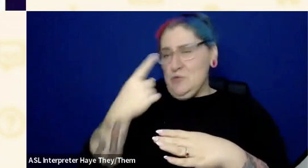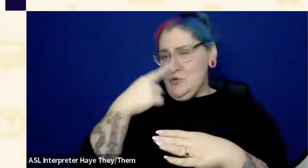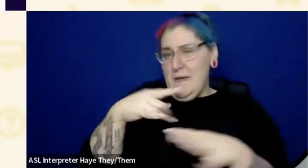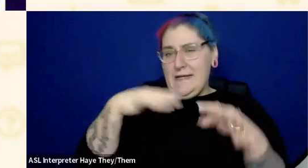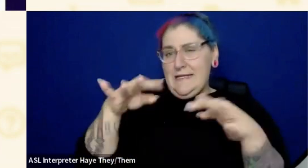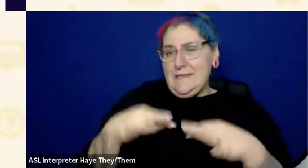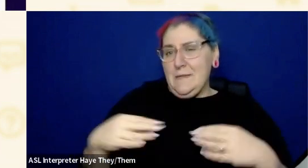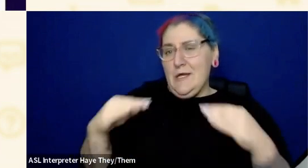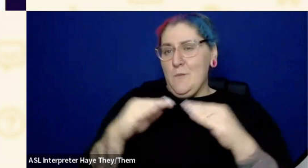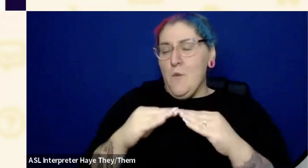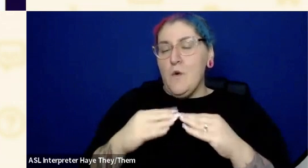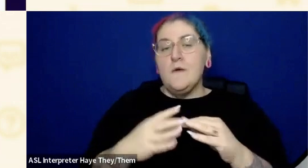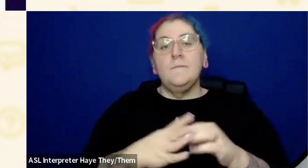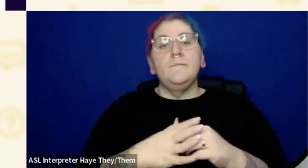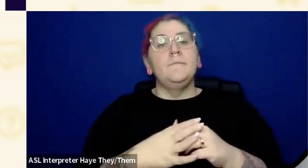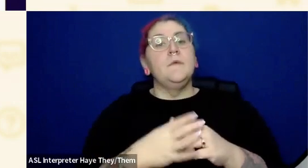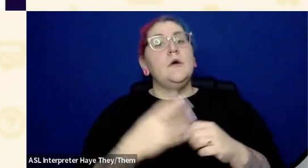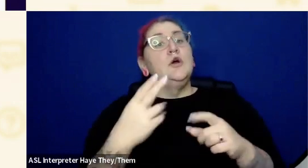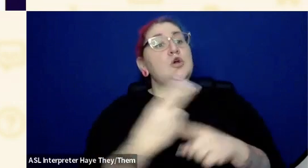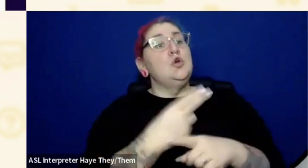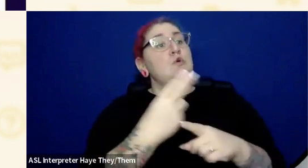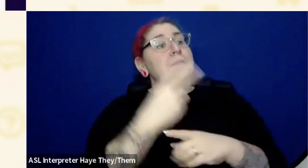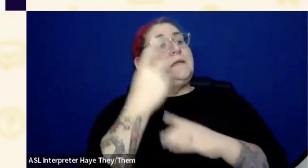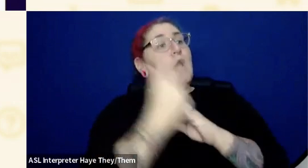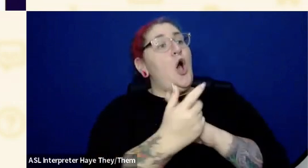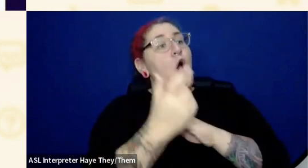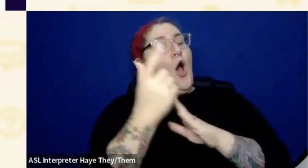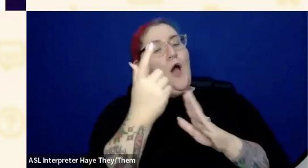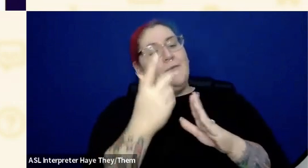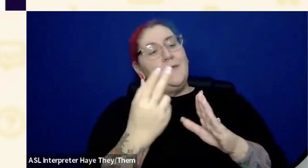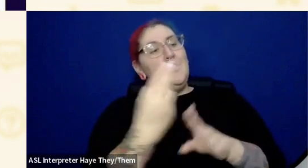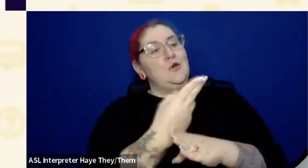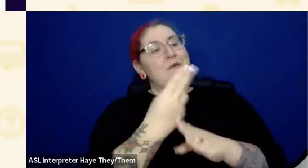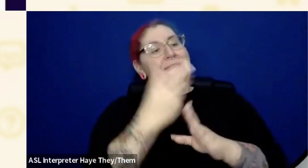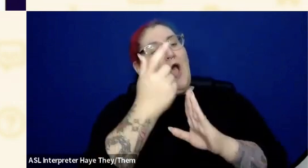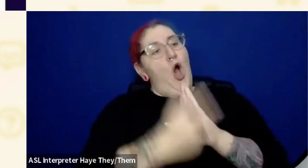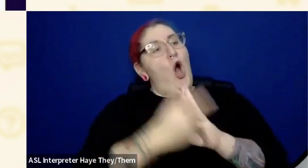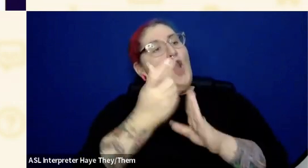Using autocomplete is an accessibility requirement not everyone is happy about.